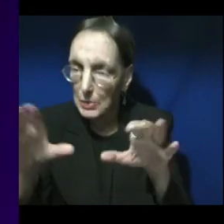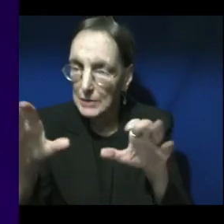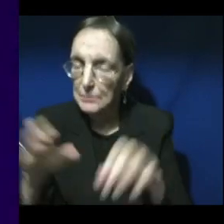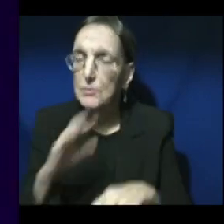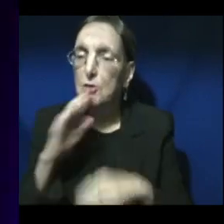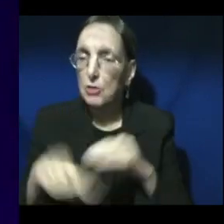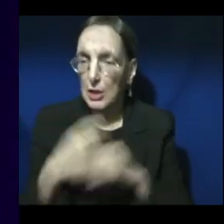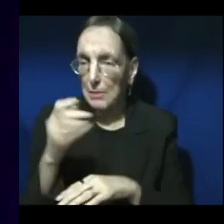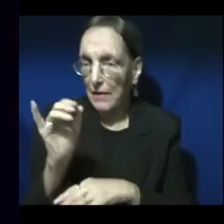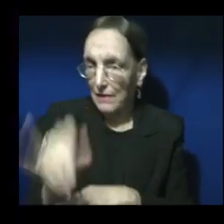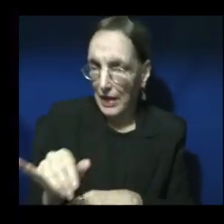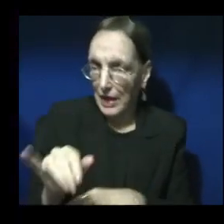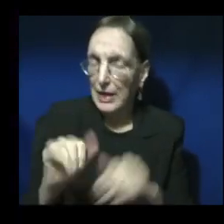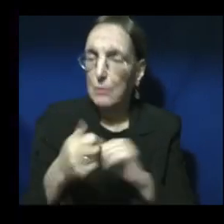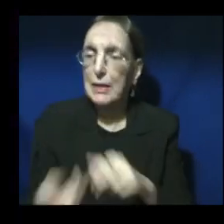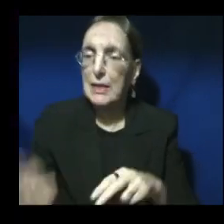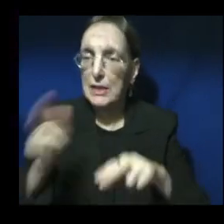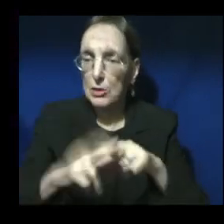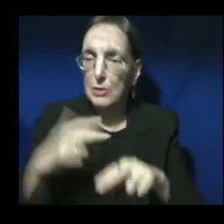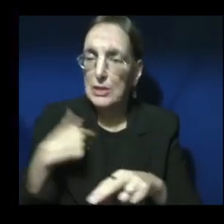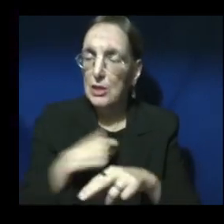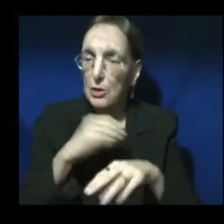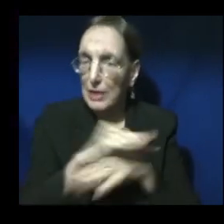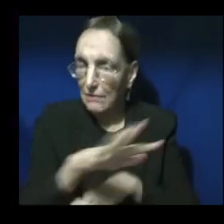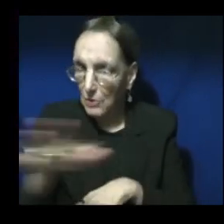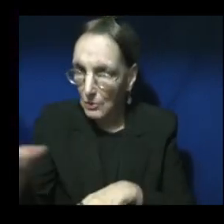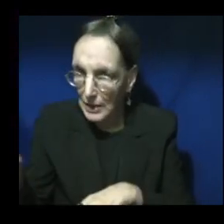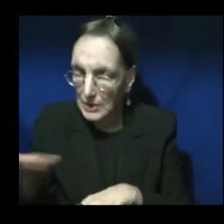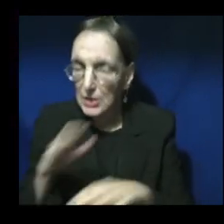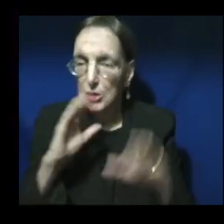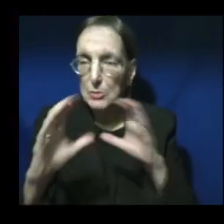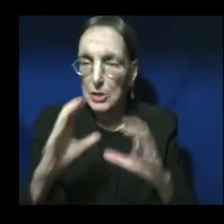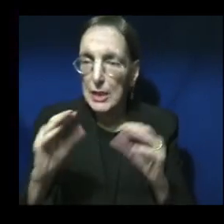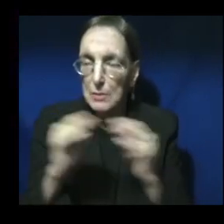communicating more effectively and becoming better leaders and colleagues, right? All things